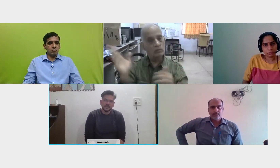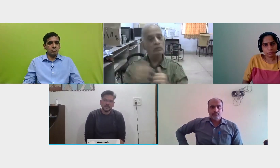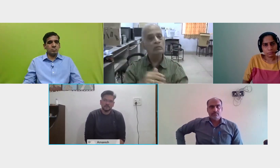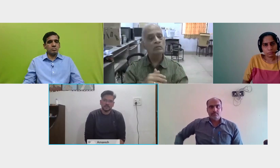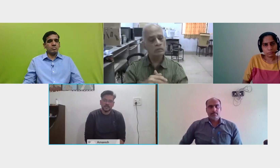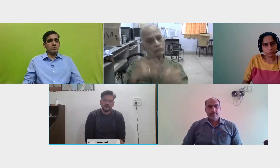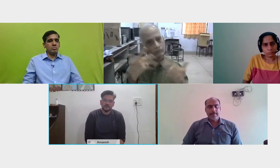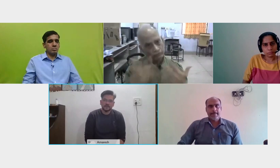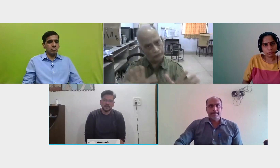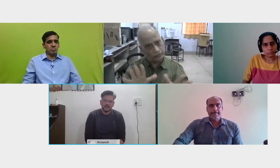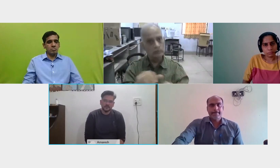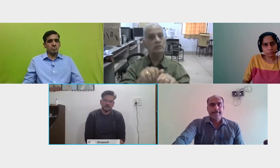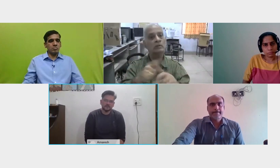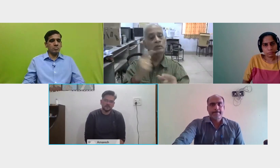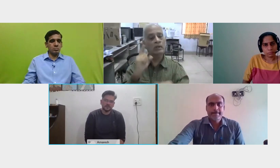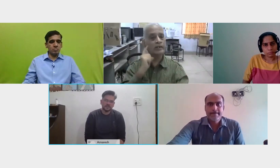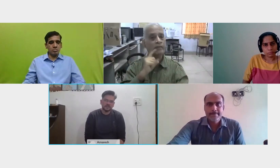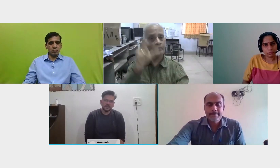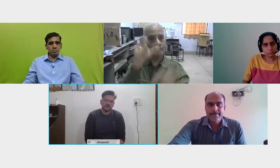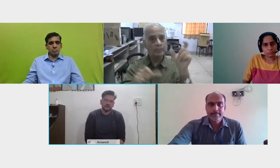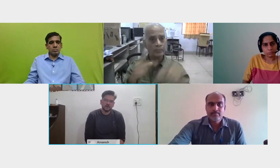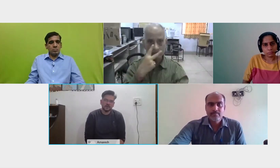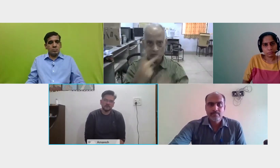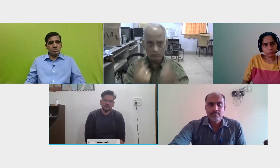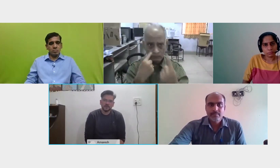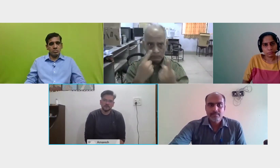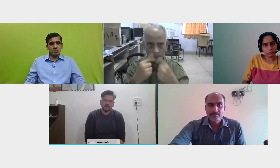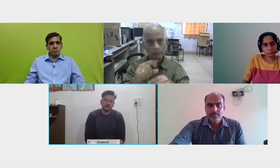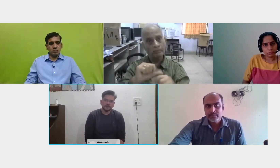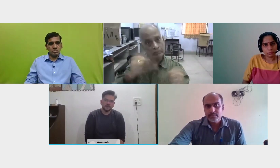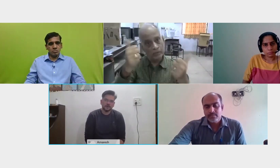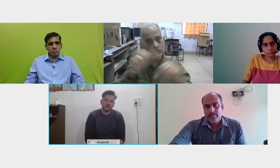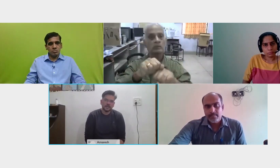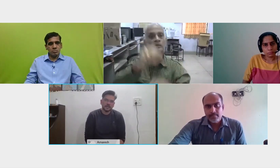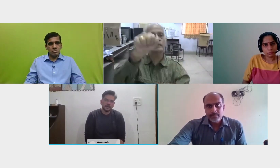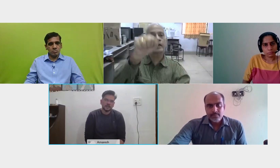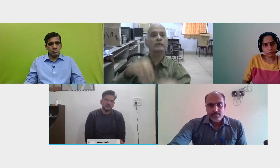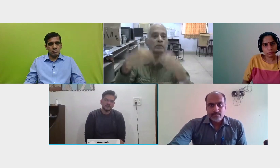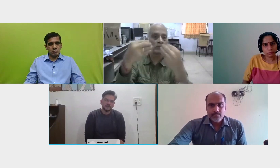they have different levels of courses, they have one level, two level, three and so on.